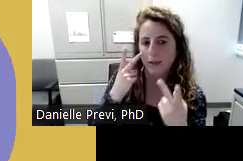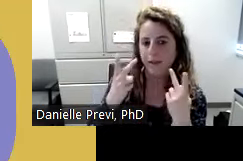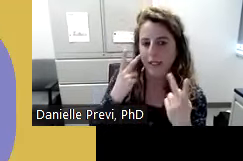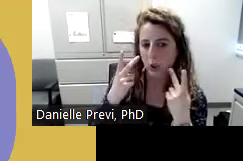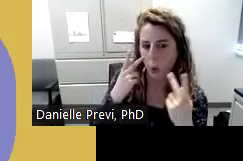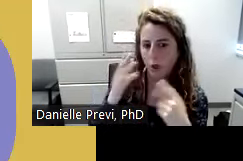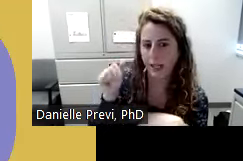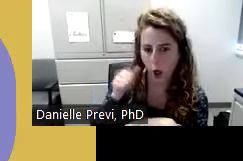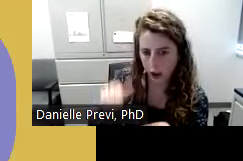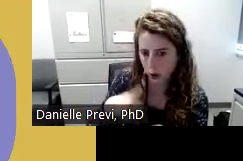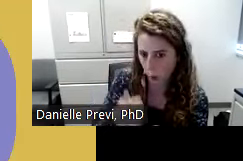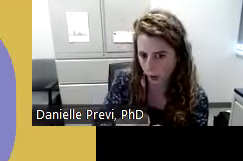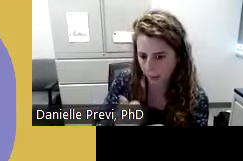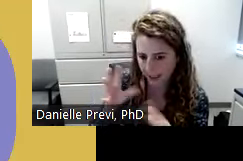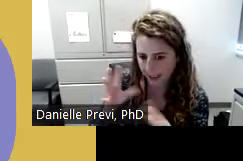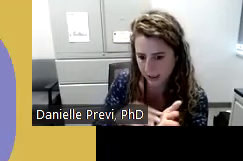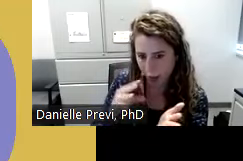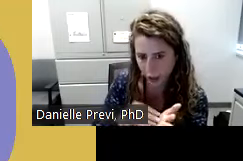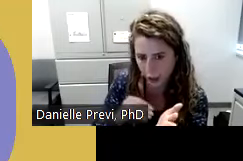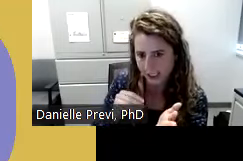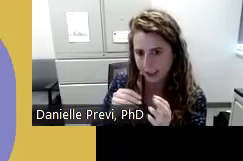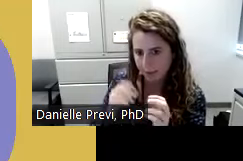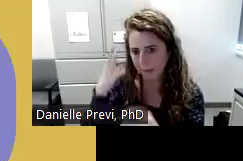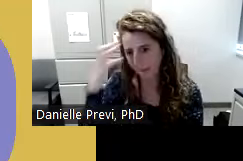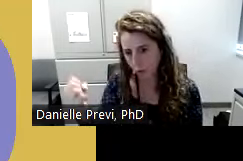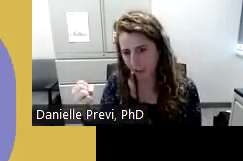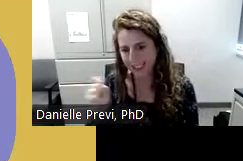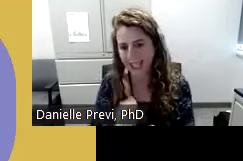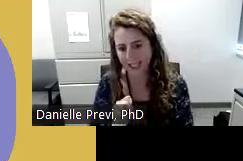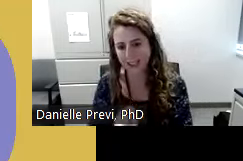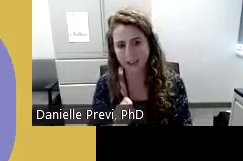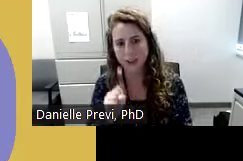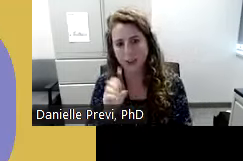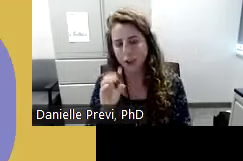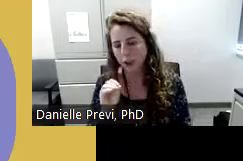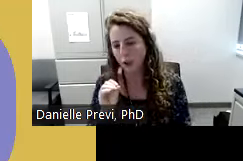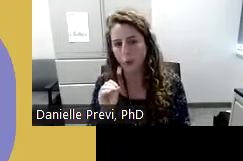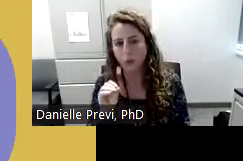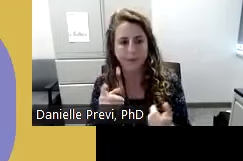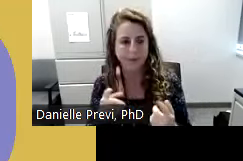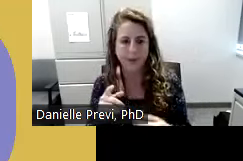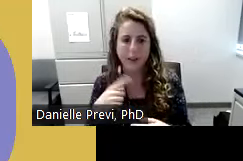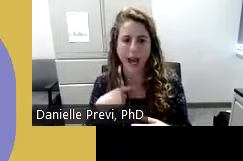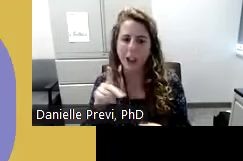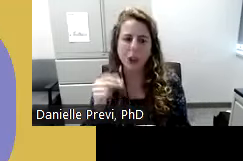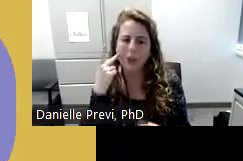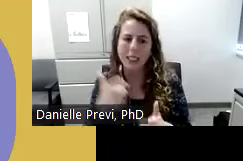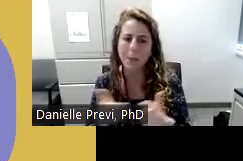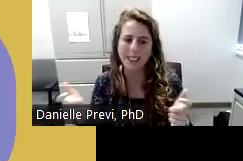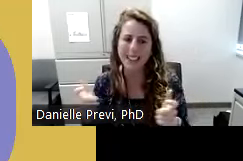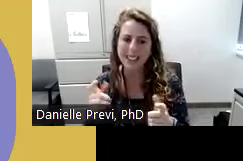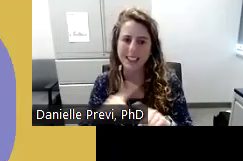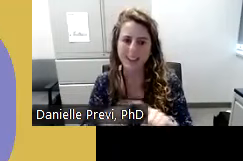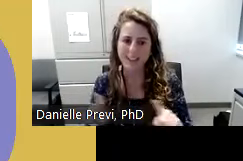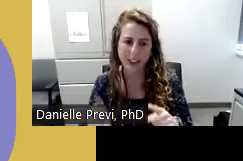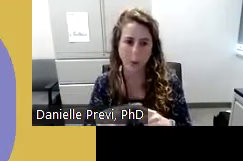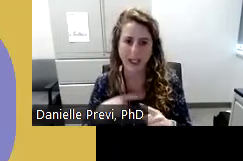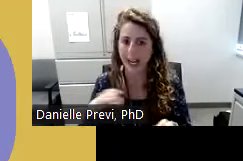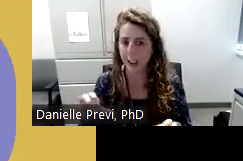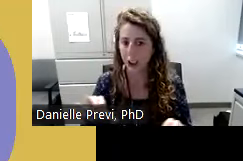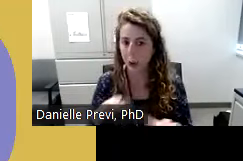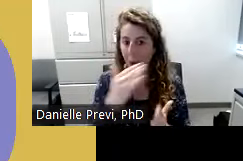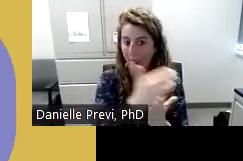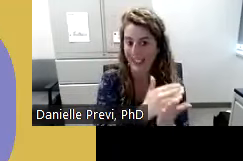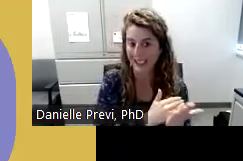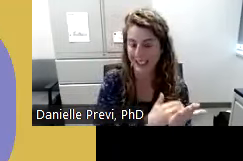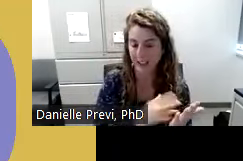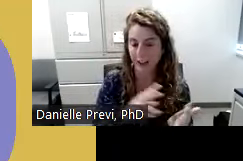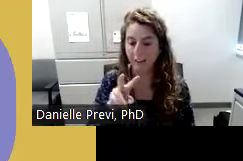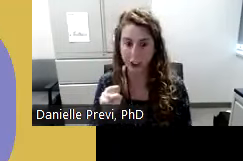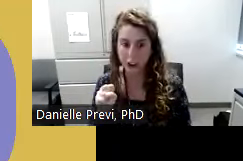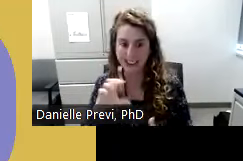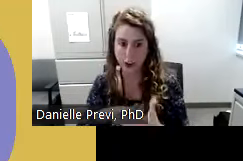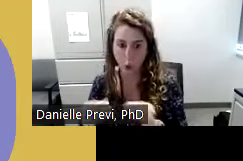Okay, so visual versus auditory-based learning. And I do see a big difference when I do